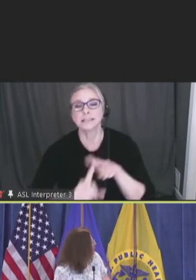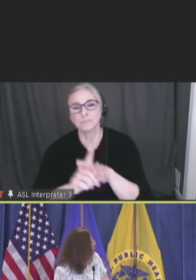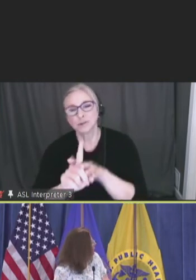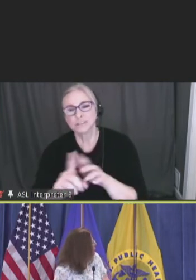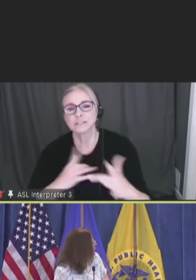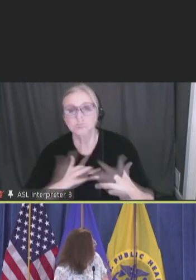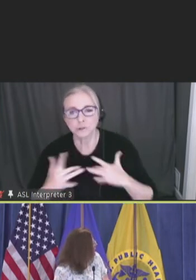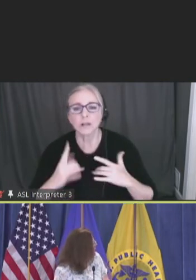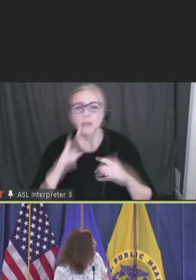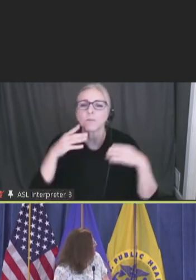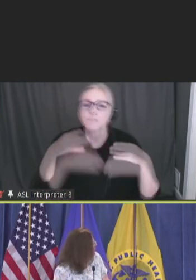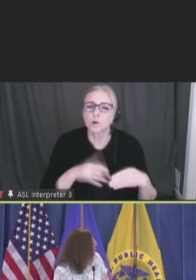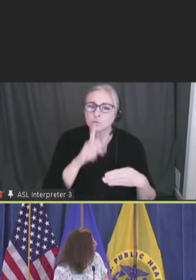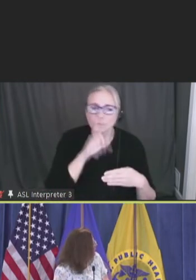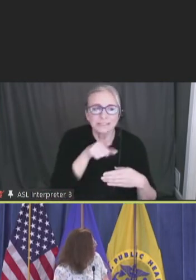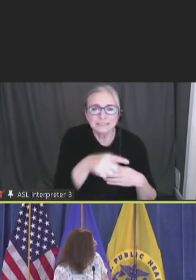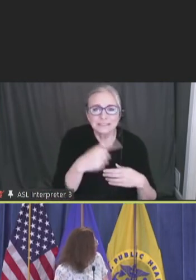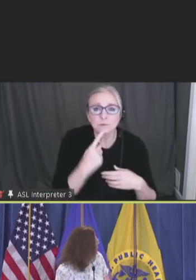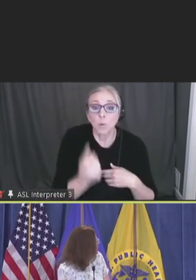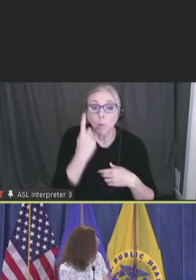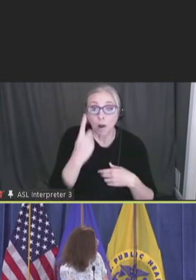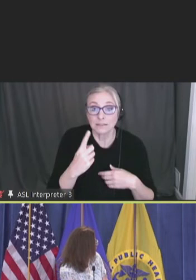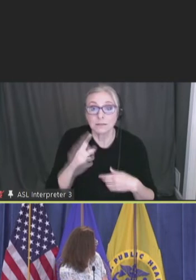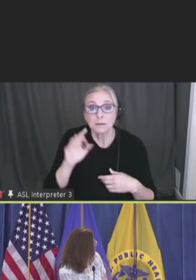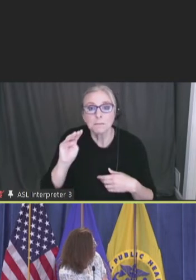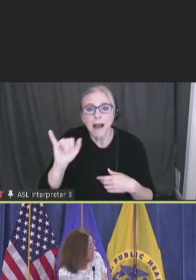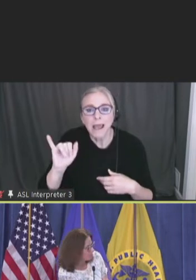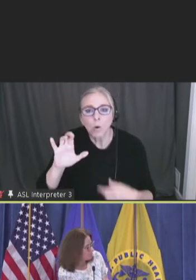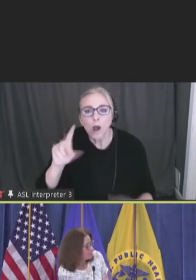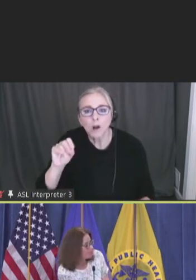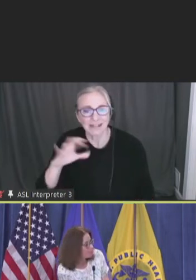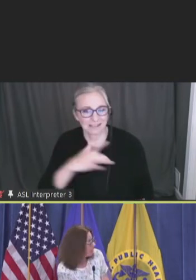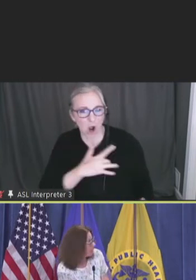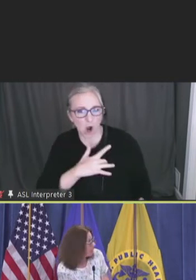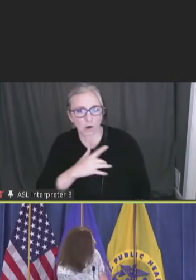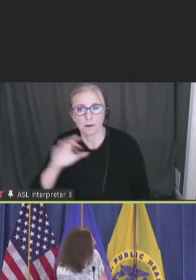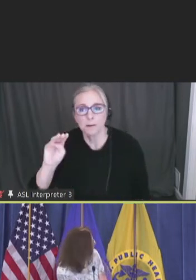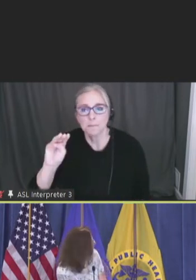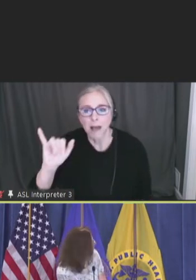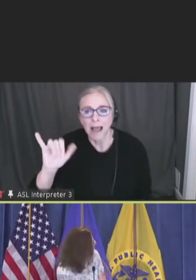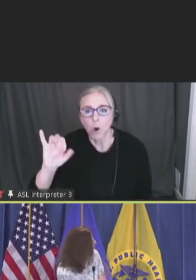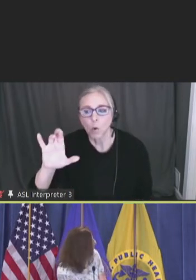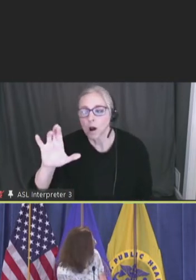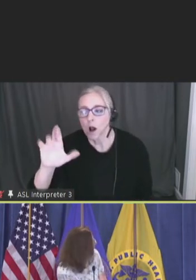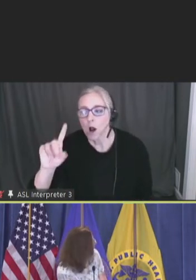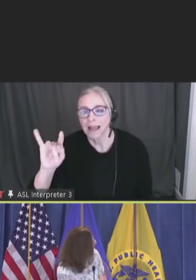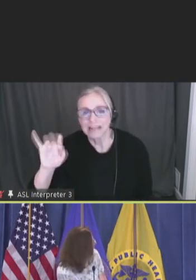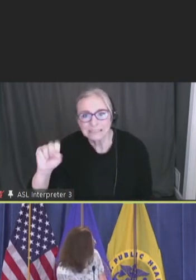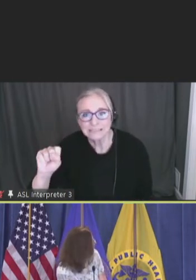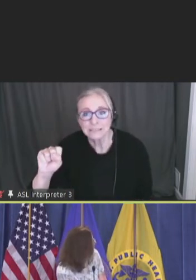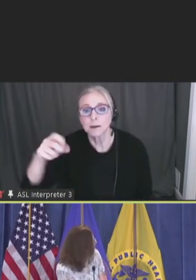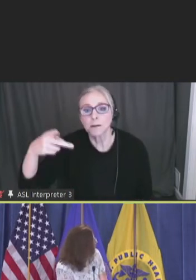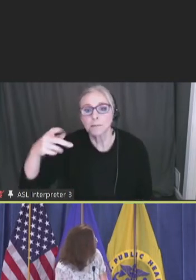And I'll just focus here that says -- one of them is myocarditis/pericarditis, which we've -- I'll mention later today. And that was one that we did add.